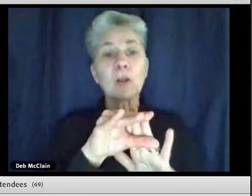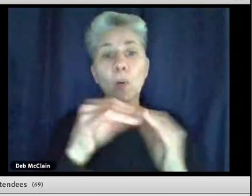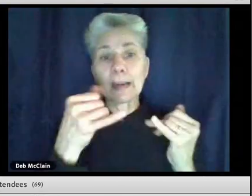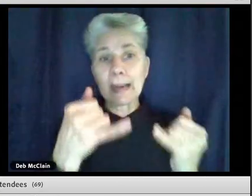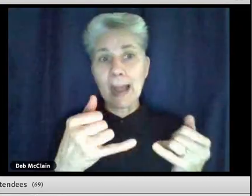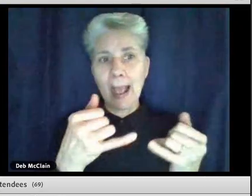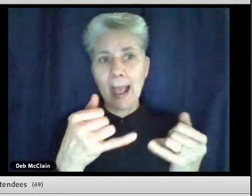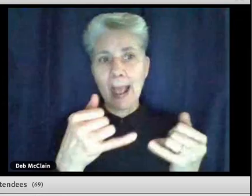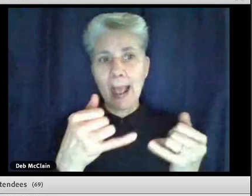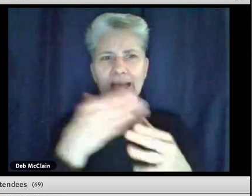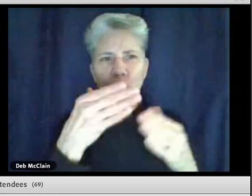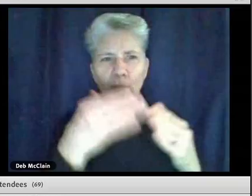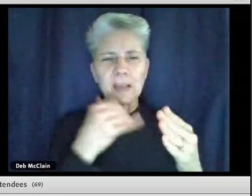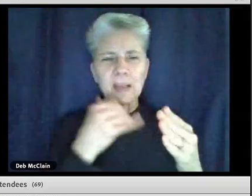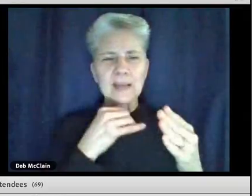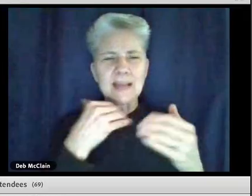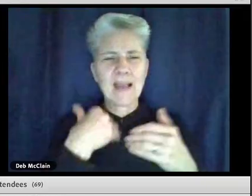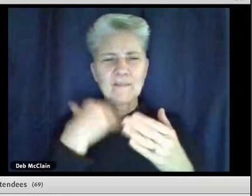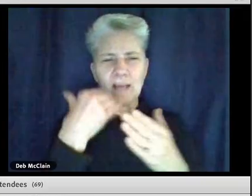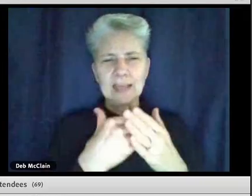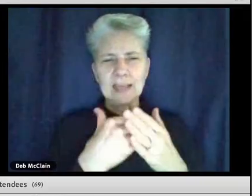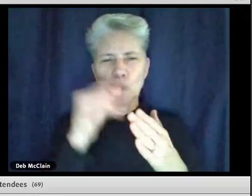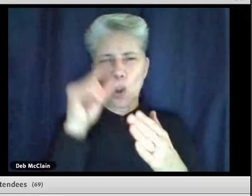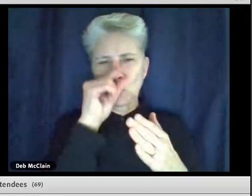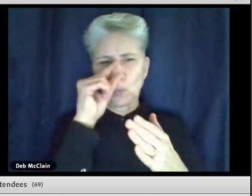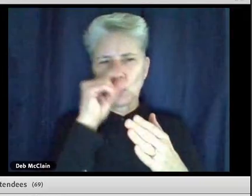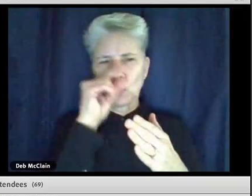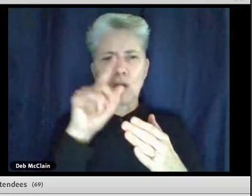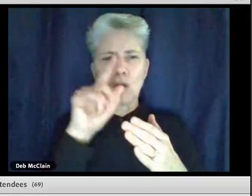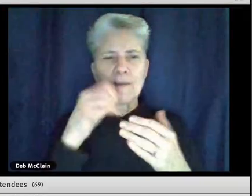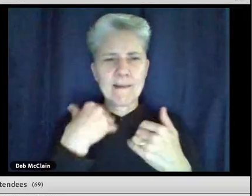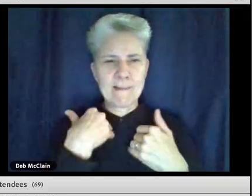that are recorded or being recorded, and let me get to the end here